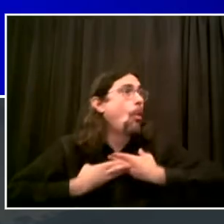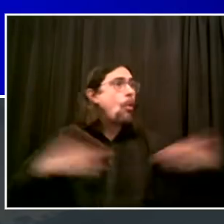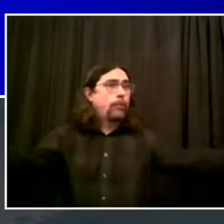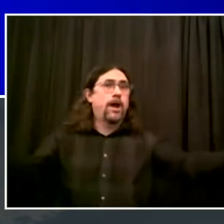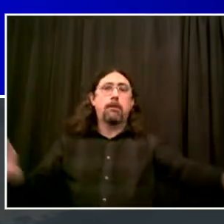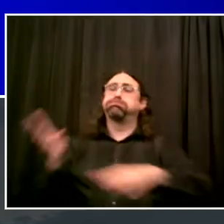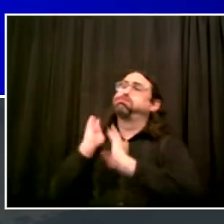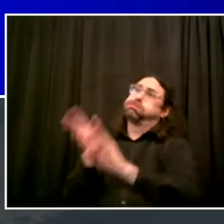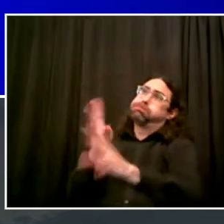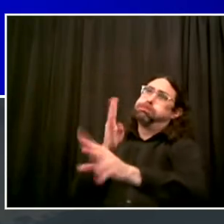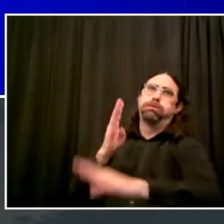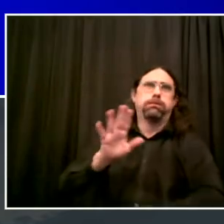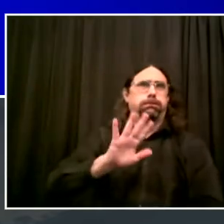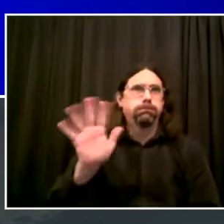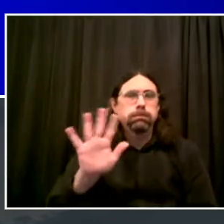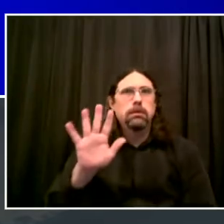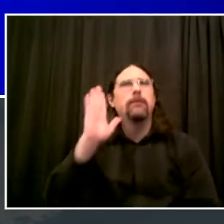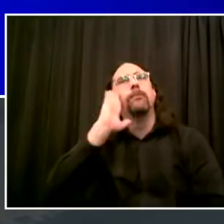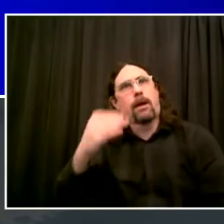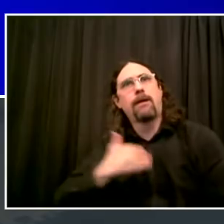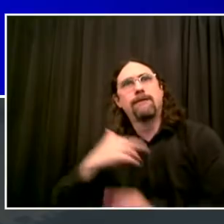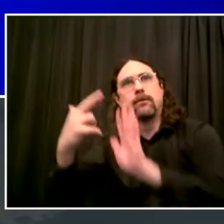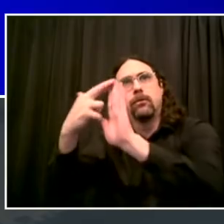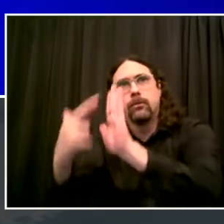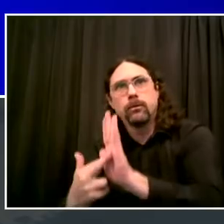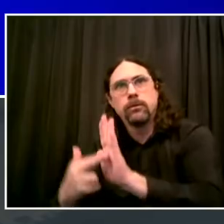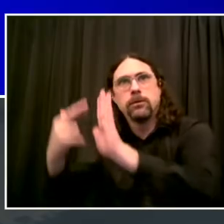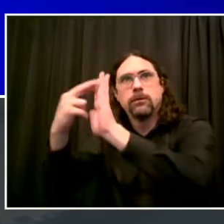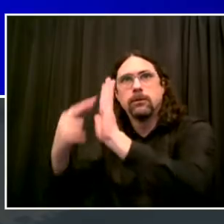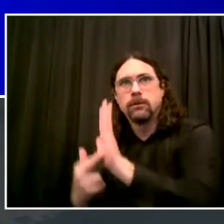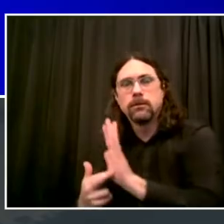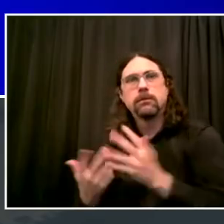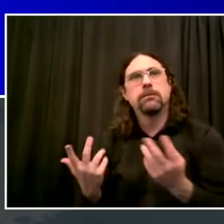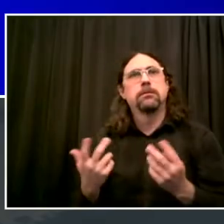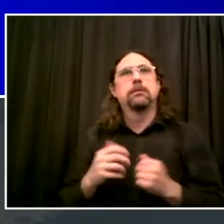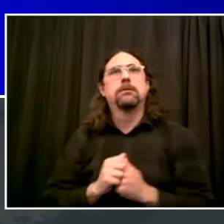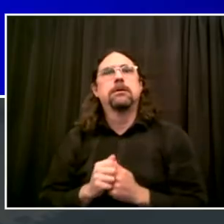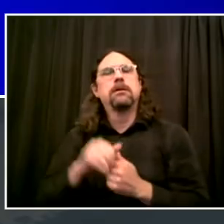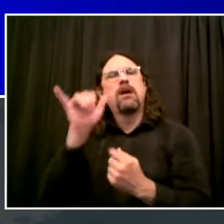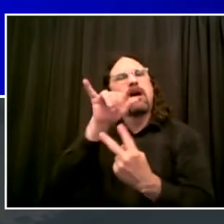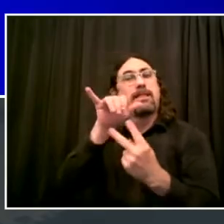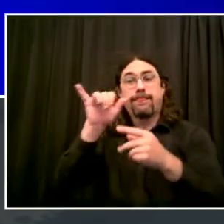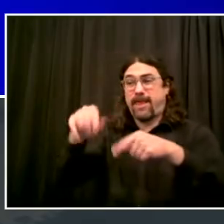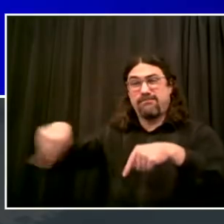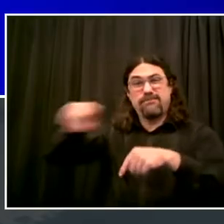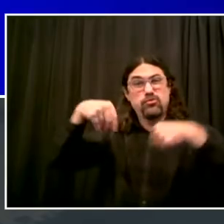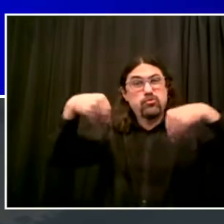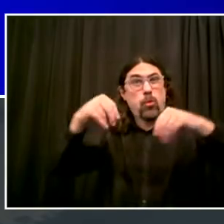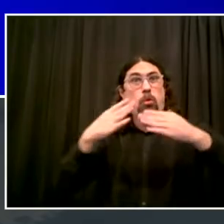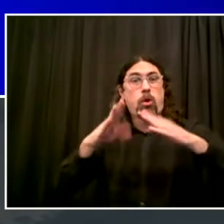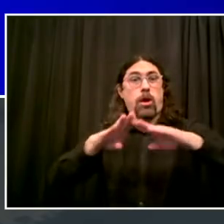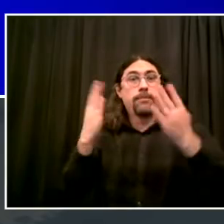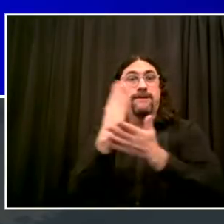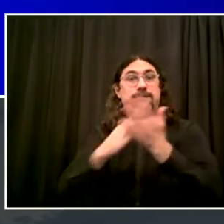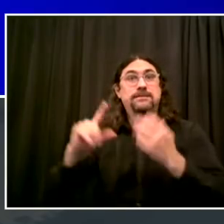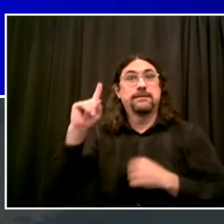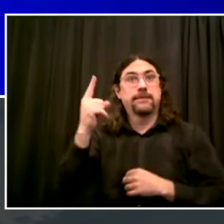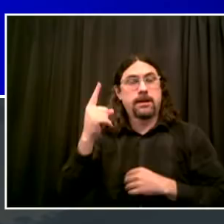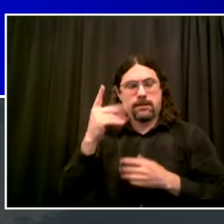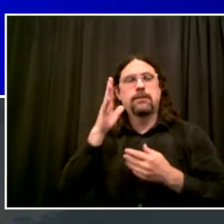STORE PICKUP. SO NO LINGERING AND SHOPPING